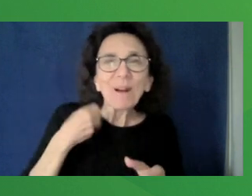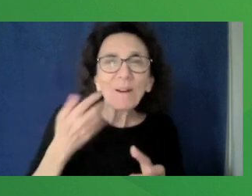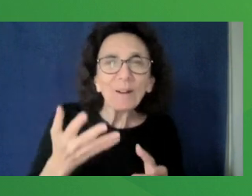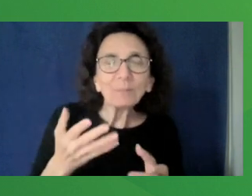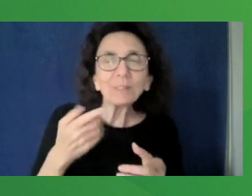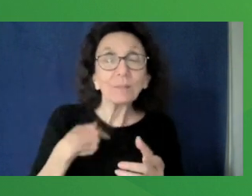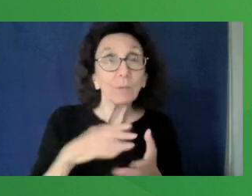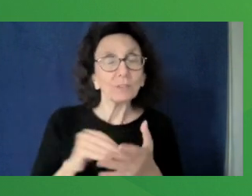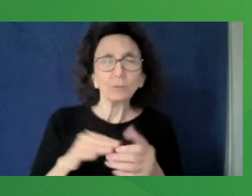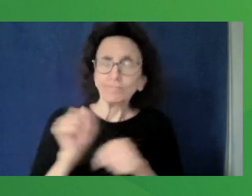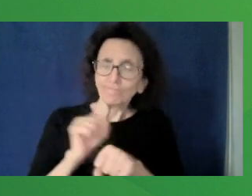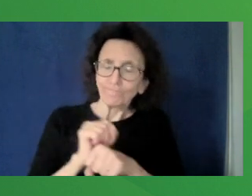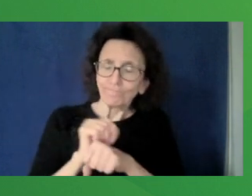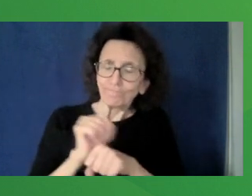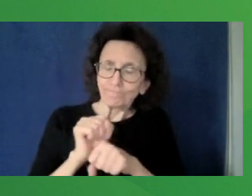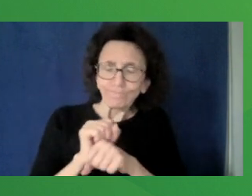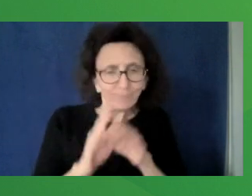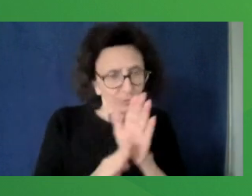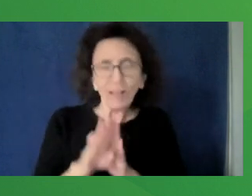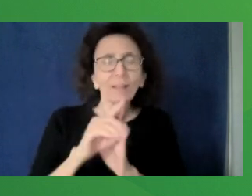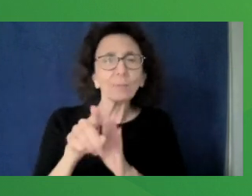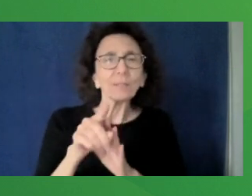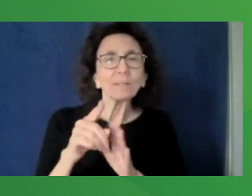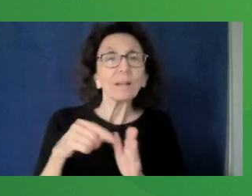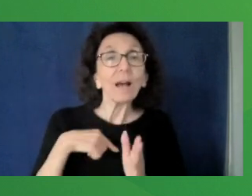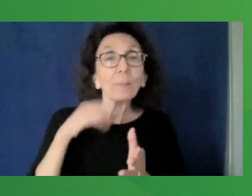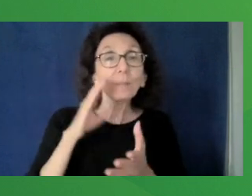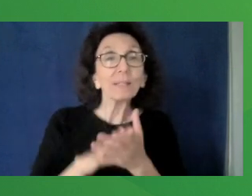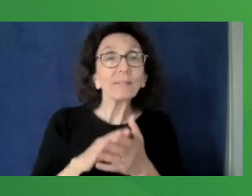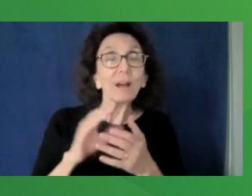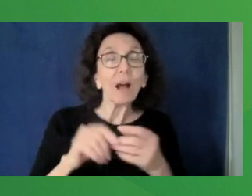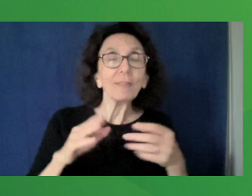on these projects. I believe this is the second slide. There's one before this one.